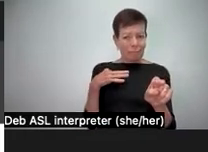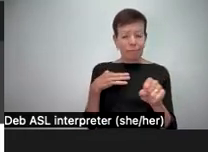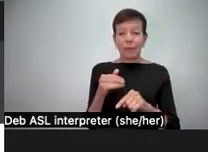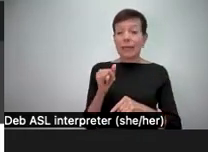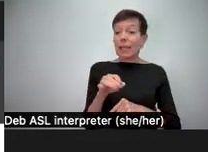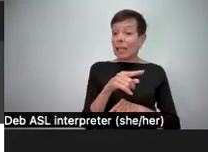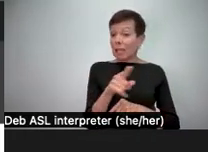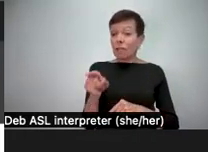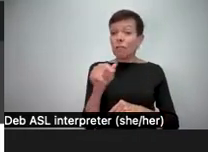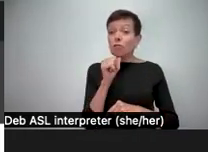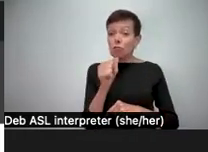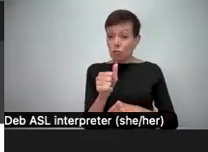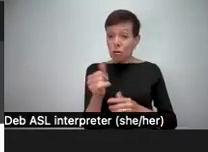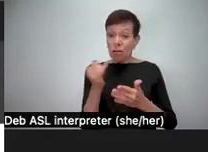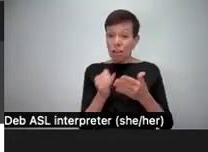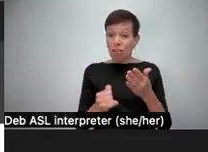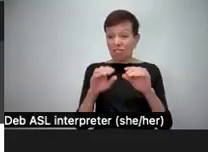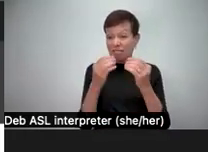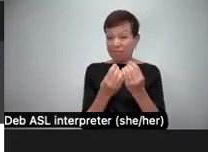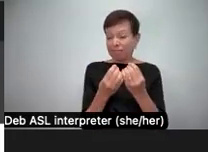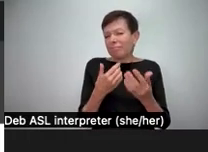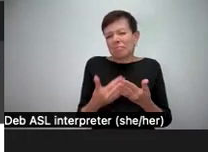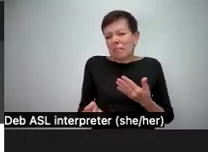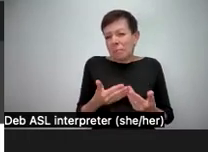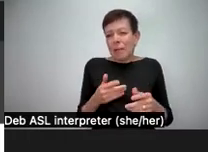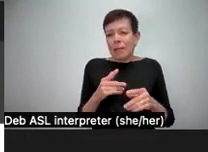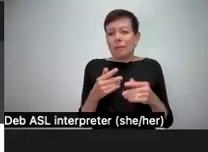it's just the terminology we use to keep things separate, but it doesn't matter.